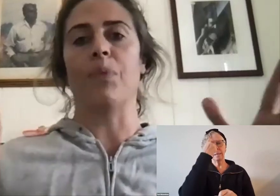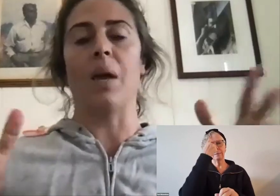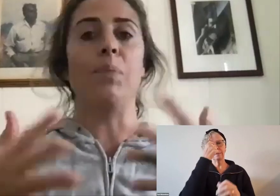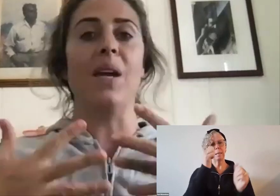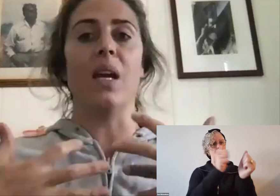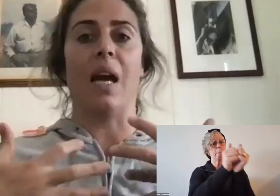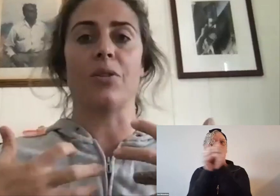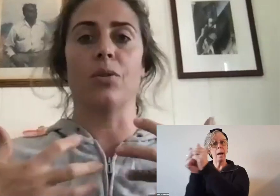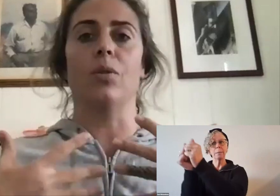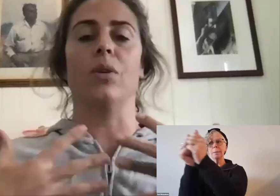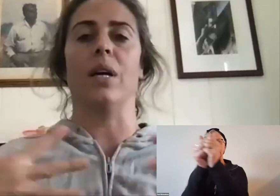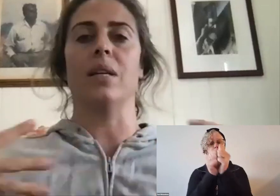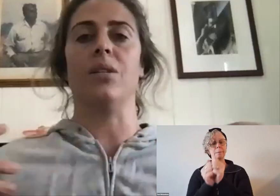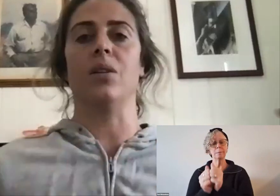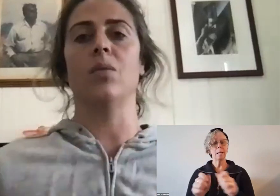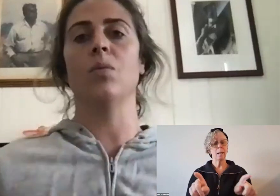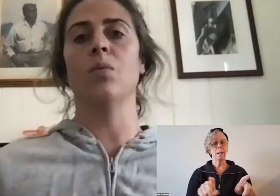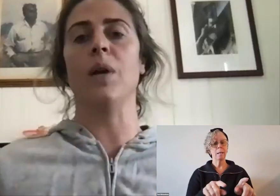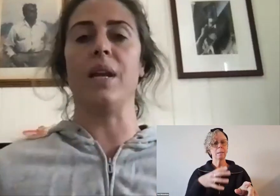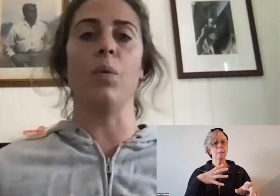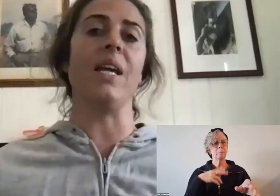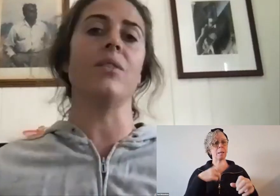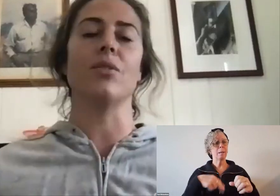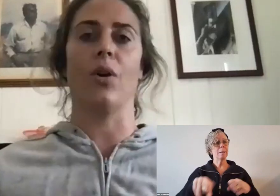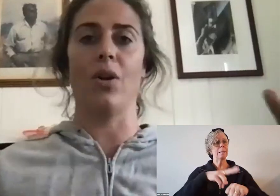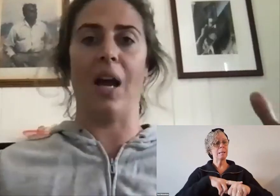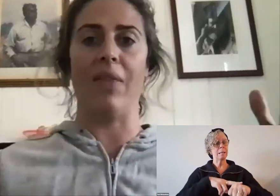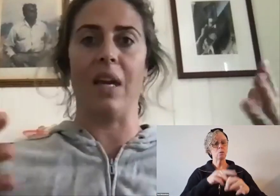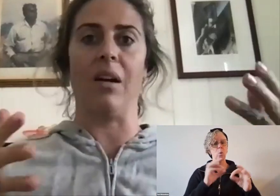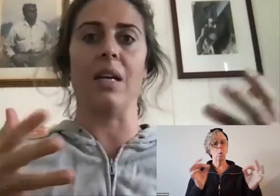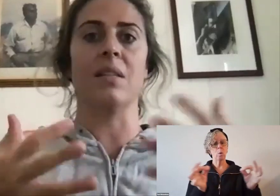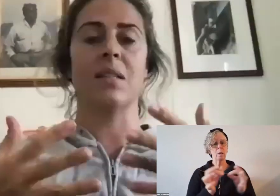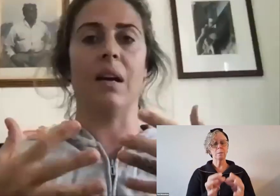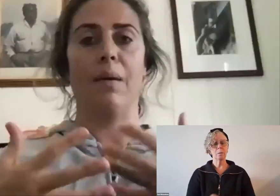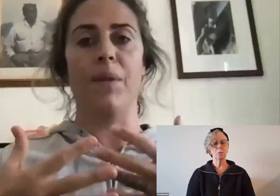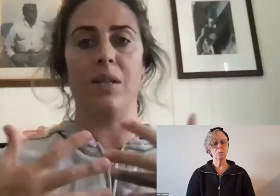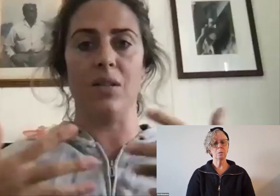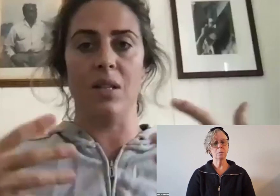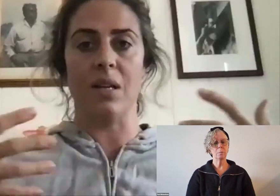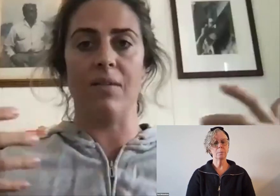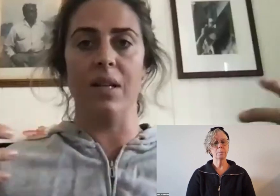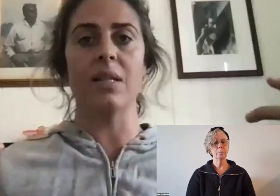and being a national organisation, we need to know that there is Indigenous governance happening